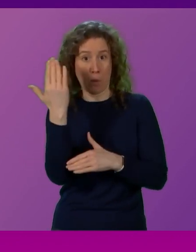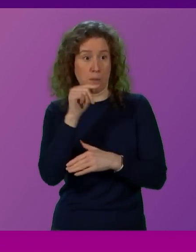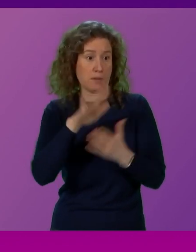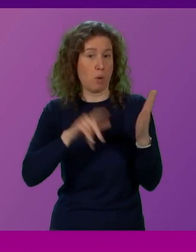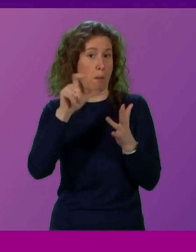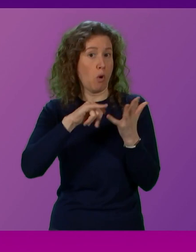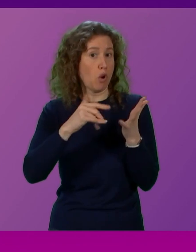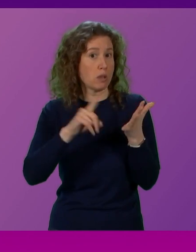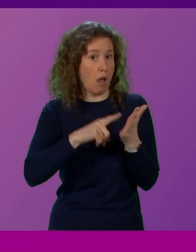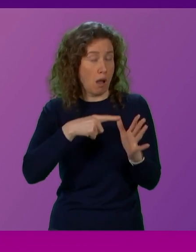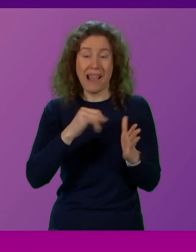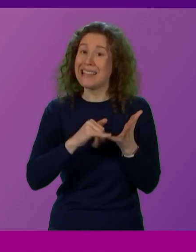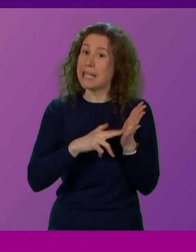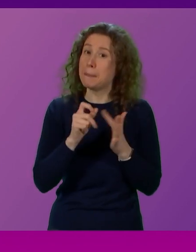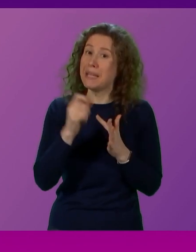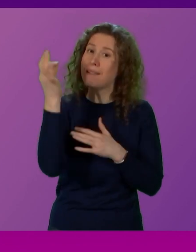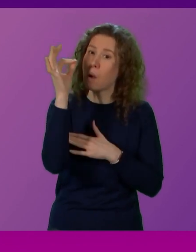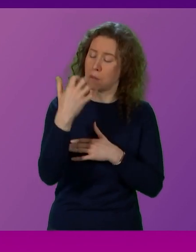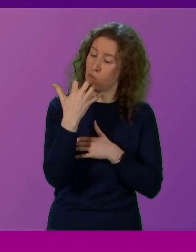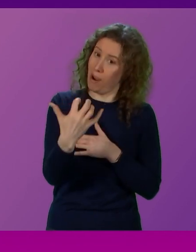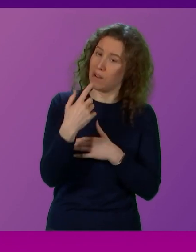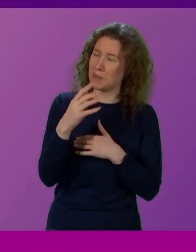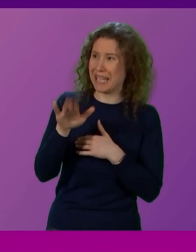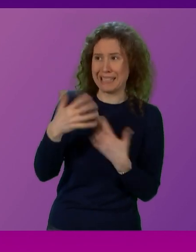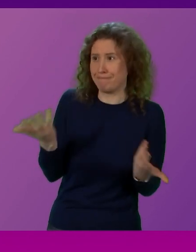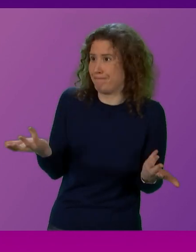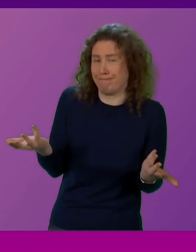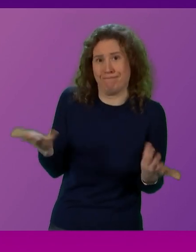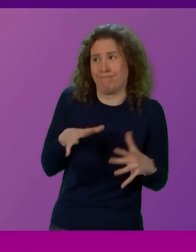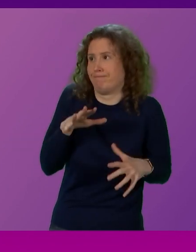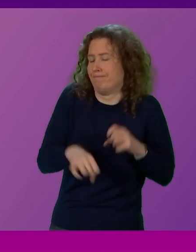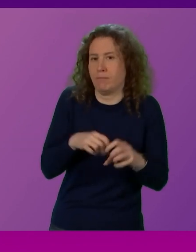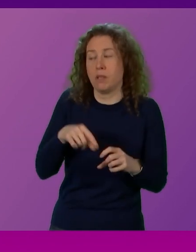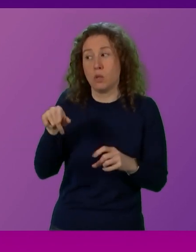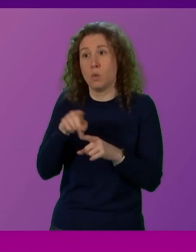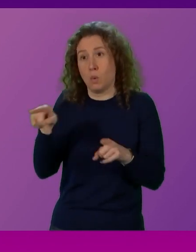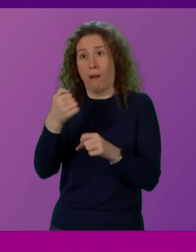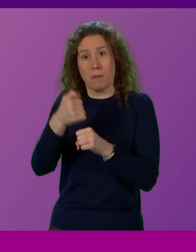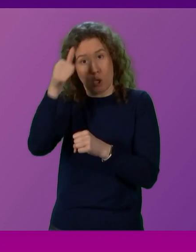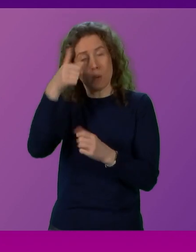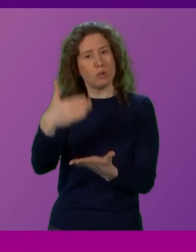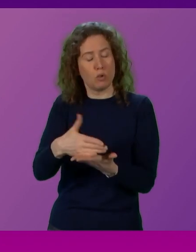Those two SNP councillors have been brave enough to say out loud what the SNP Government knows is the truth. Councillor Hagmann also said: